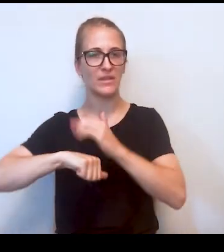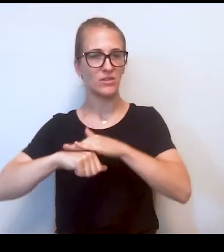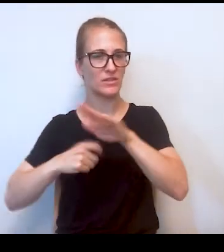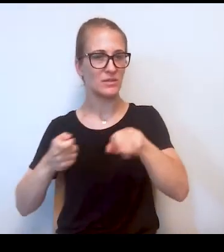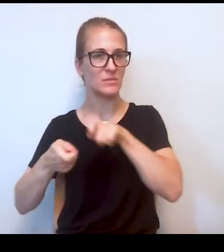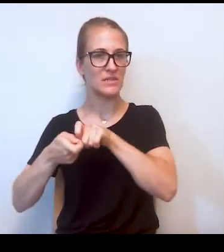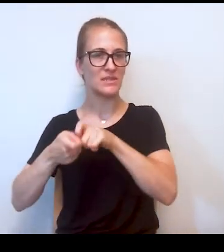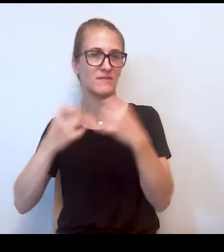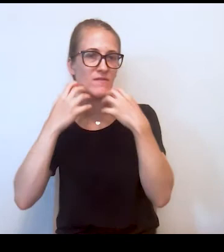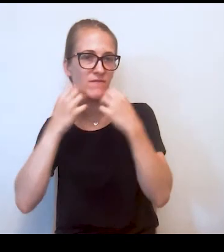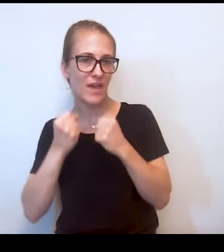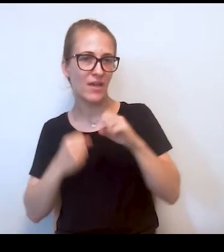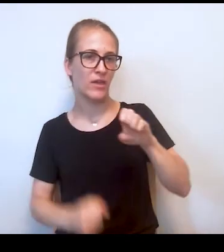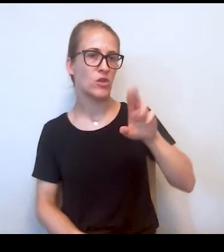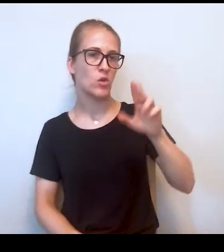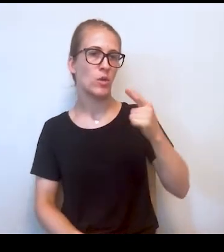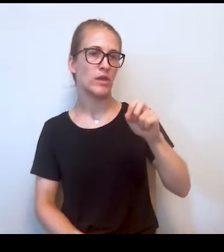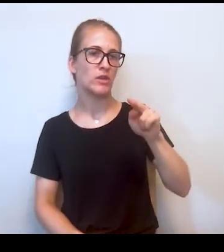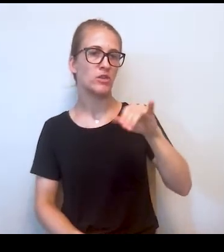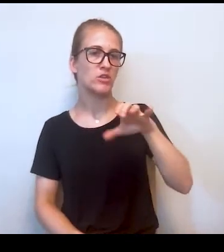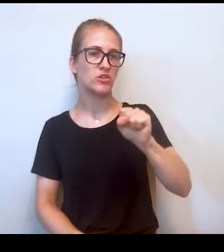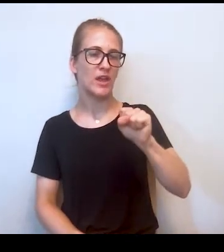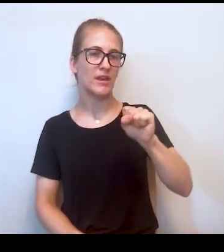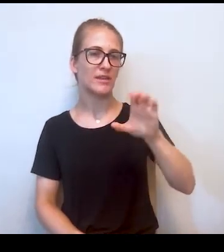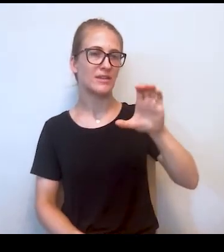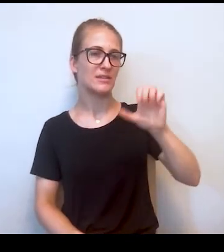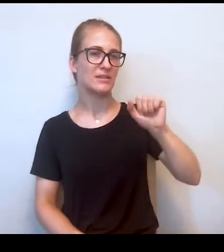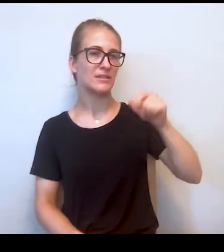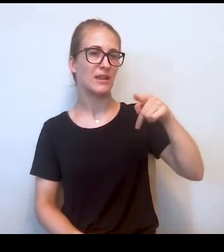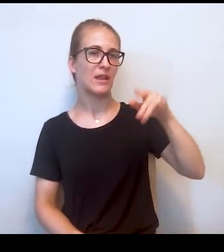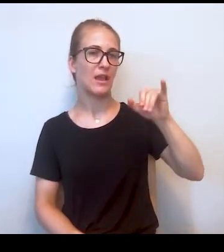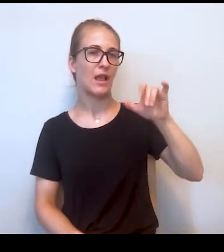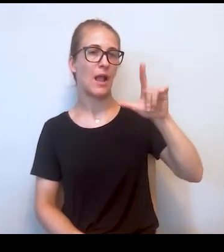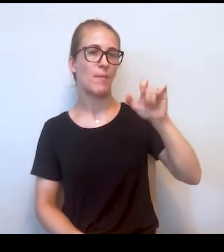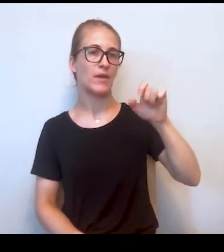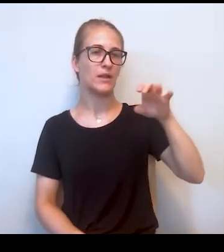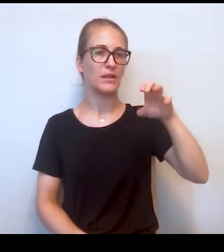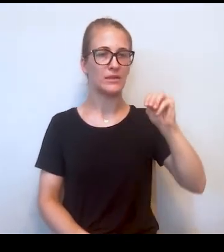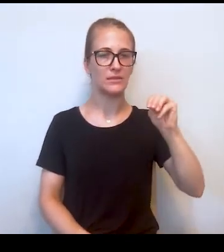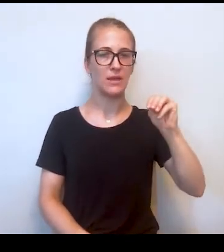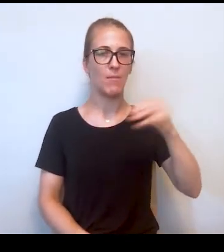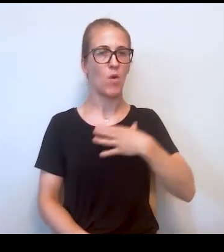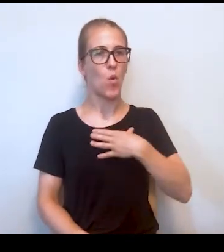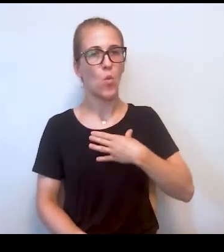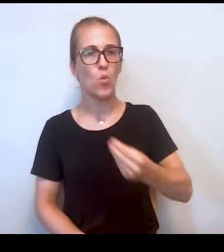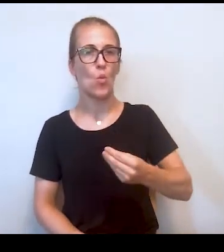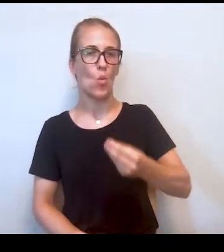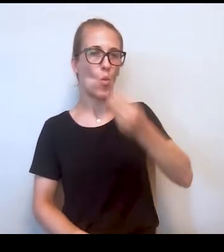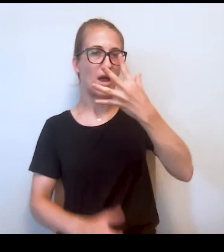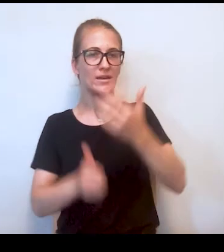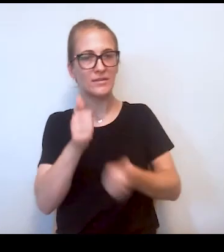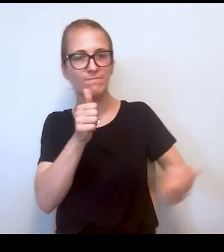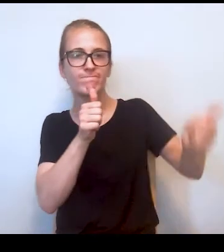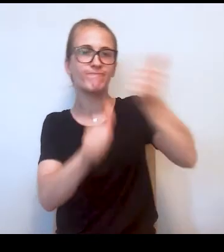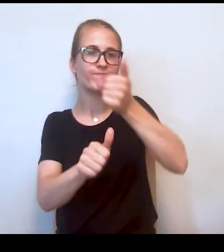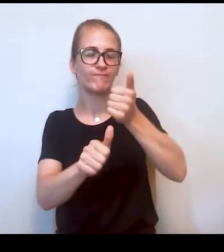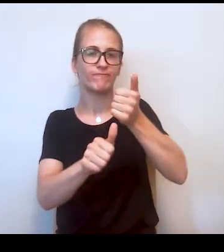You get into this situation where yes, you have compounding biases preventing hypermobile folks